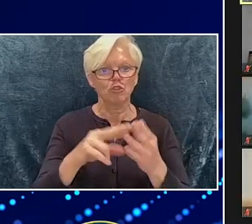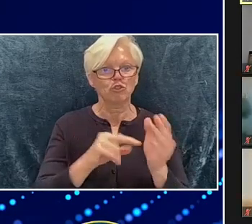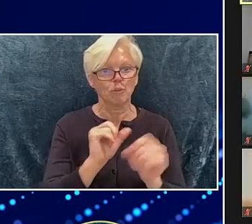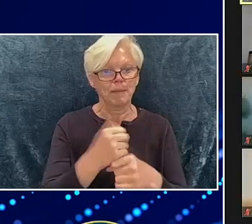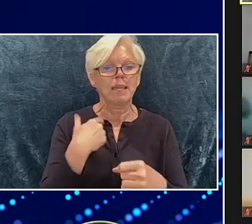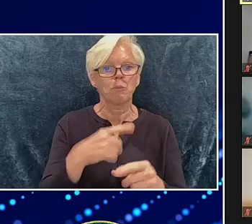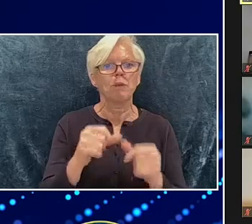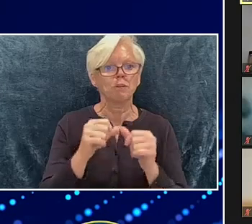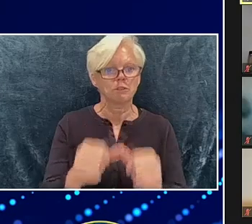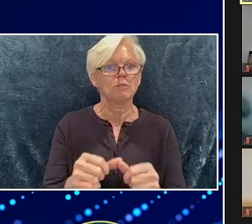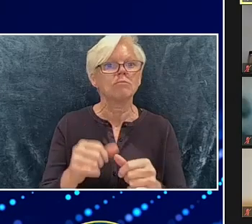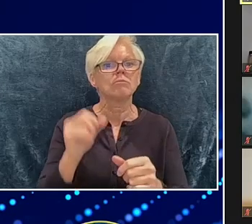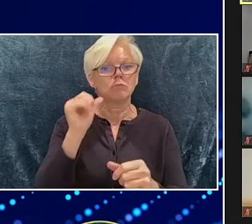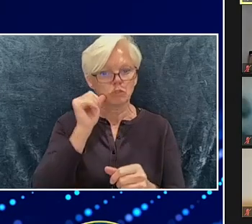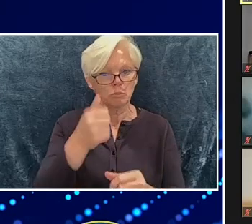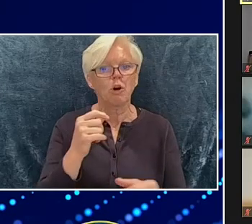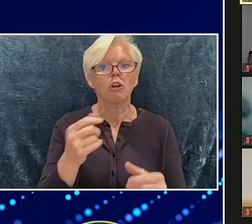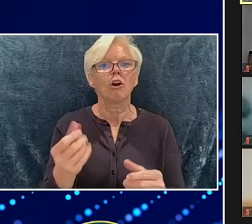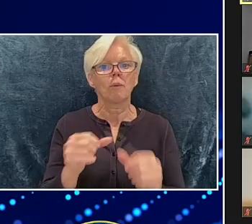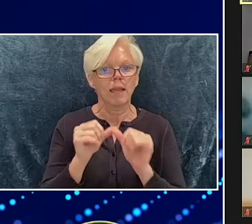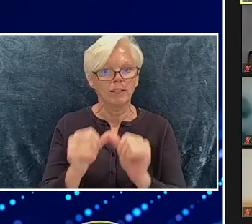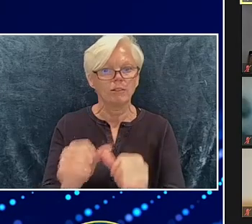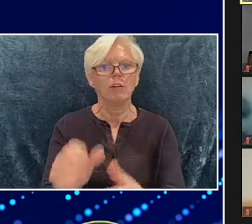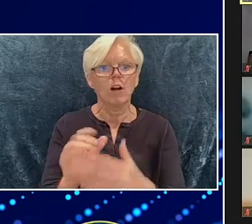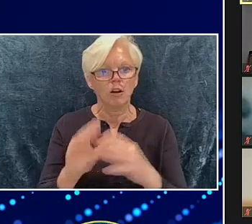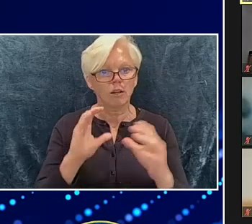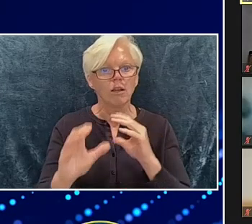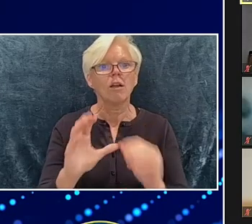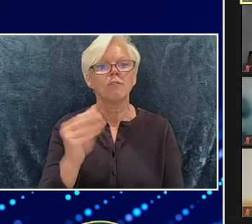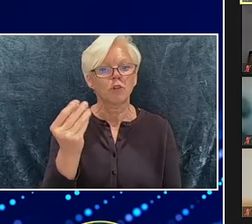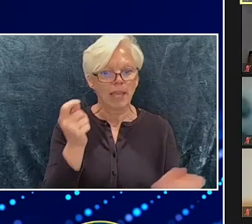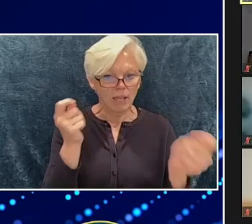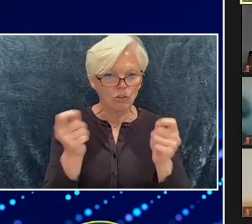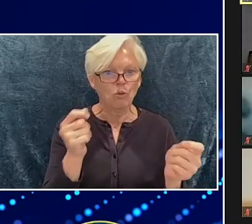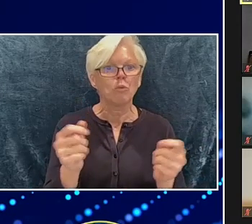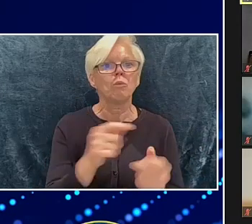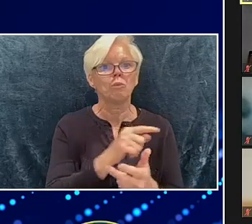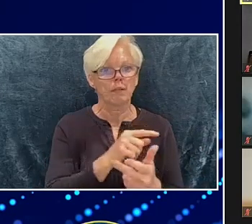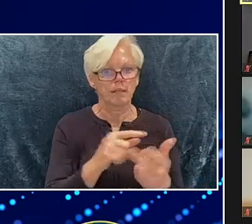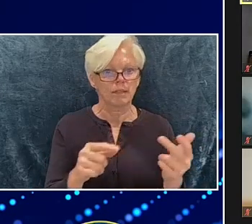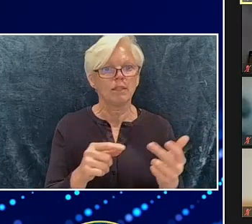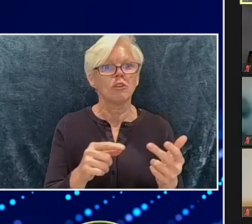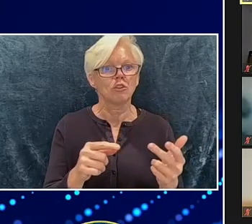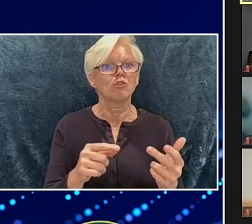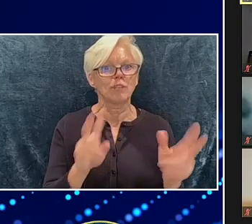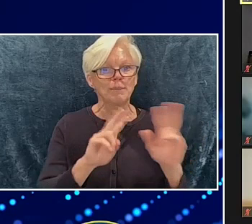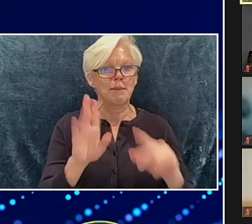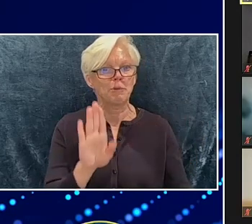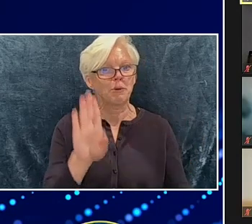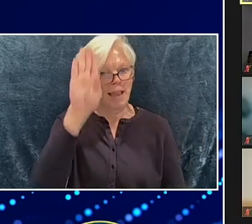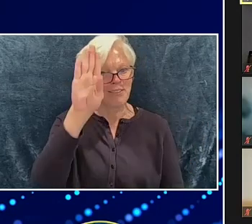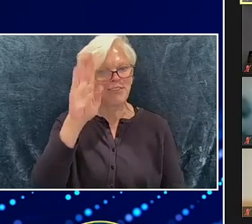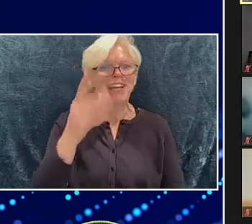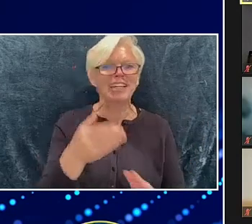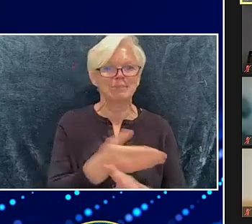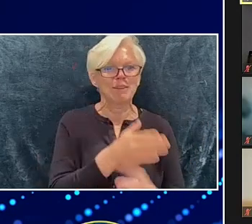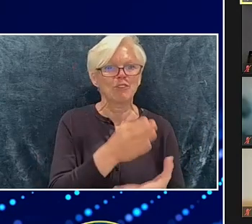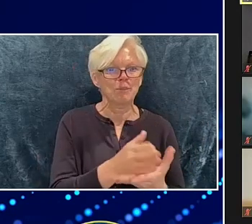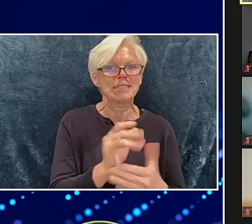resume our conversation on cash management with the three hands that we had left over this afternoon. But until then, thank you all for your